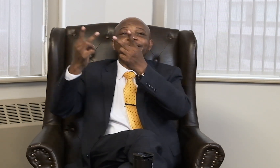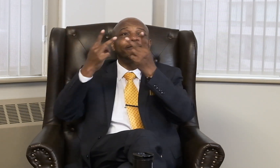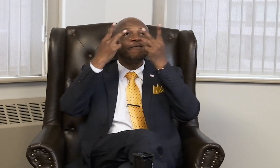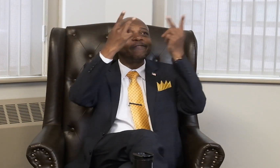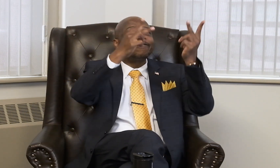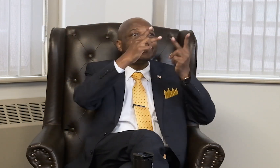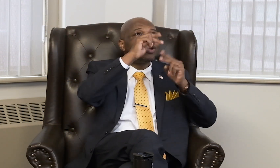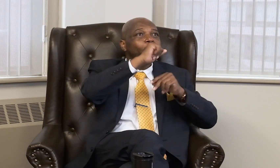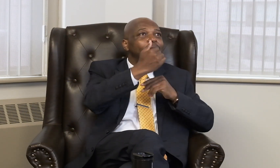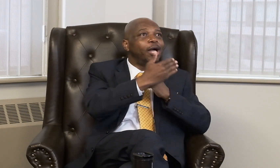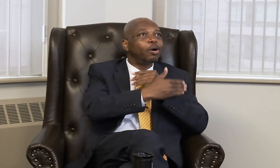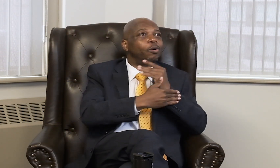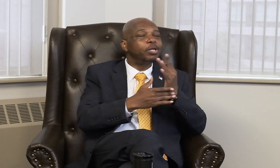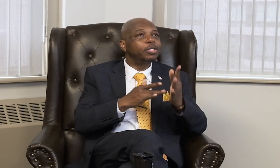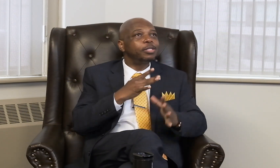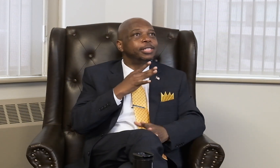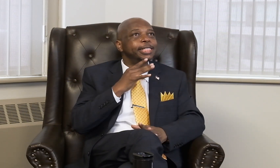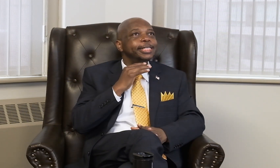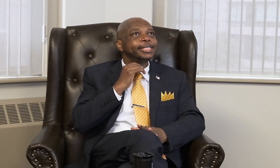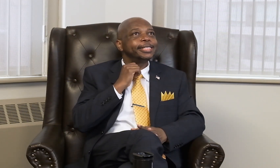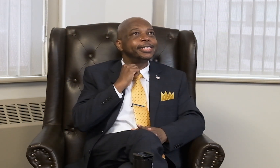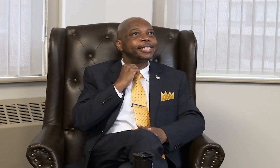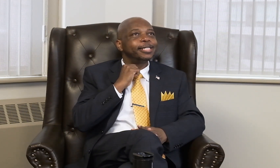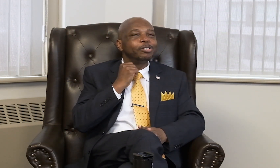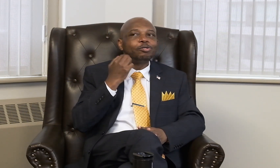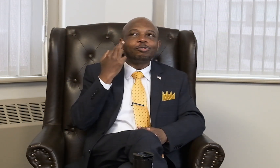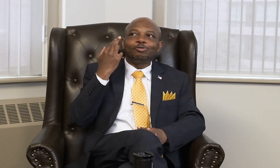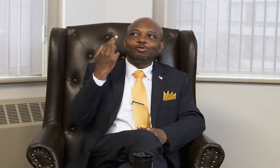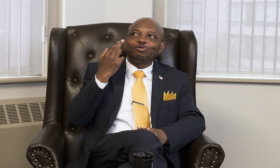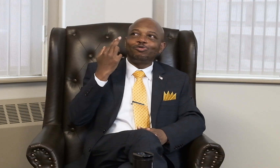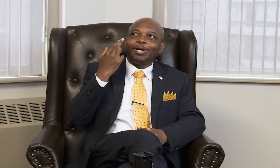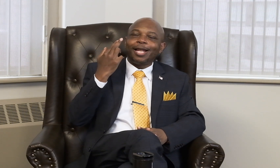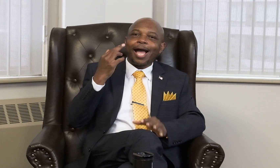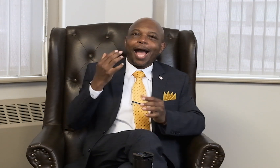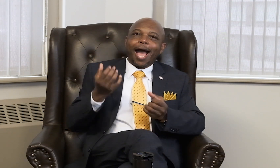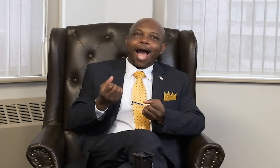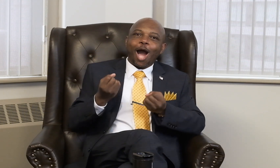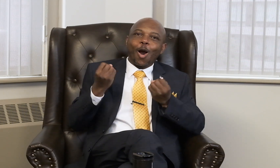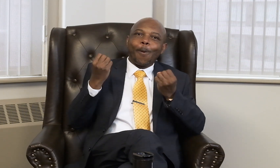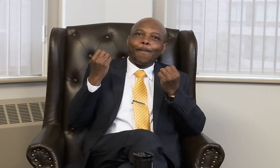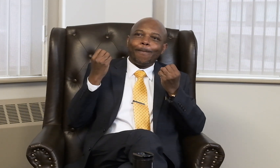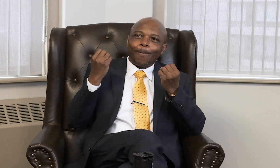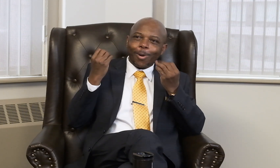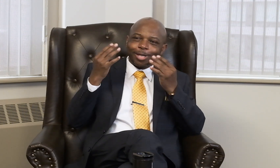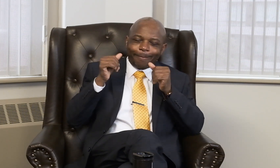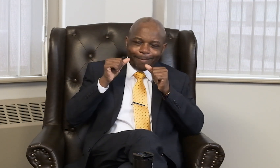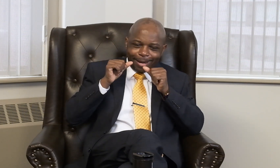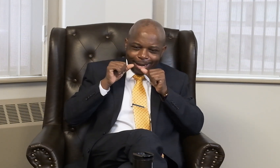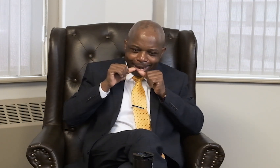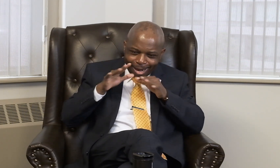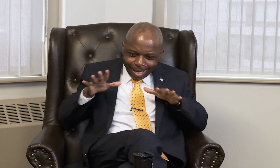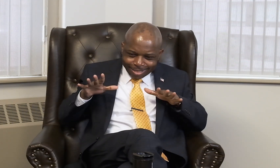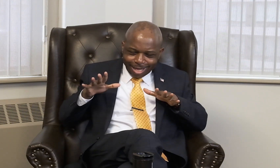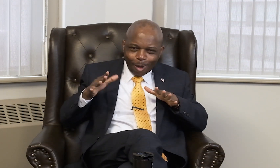acquaintances have visited a number of countries and have the exact realization as myself: